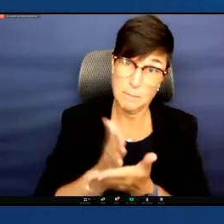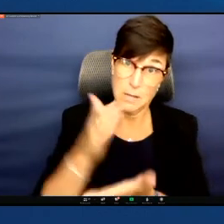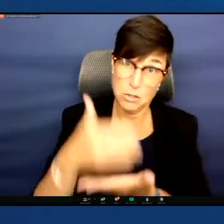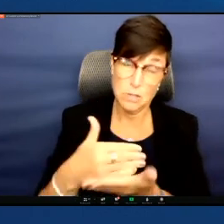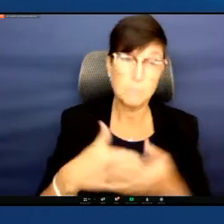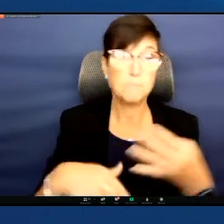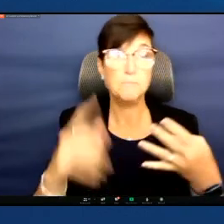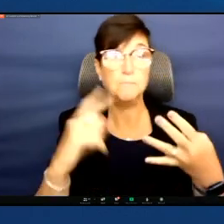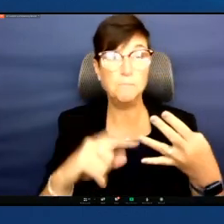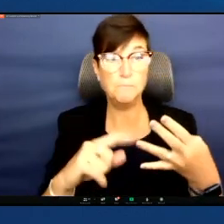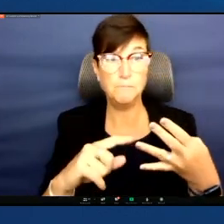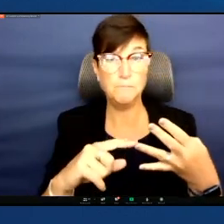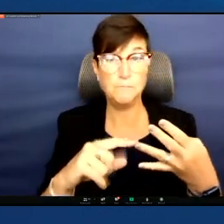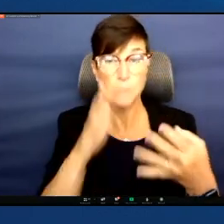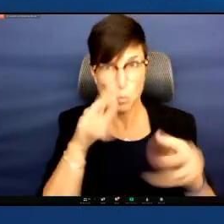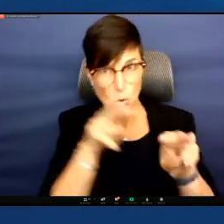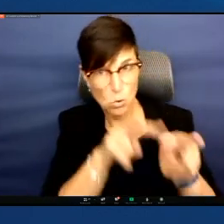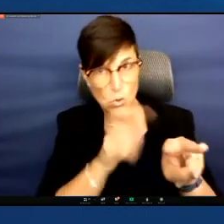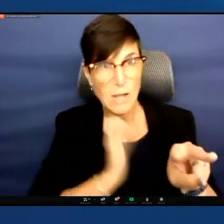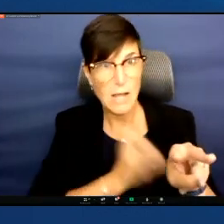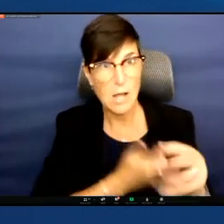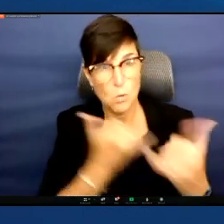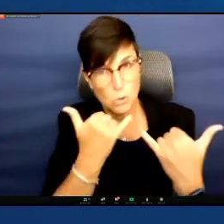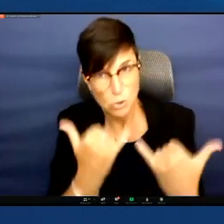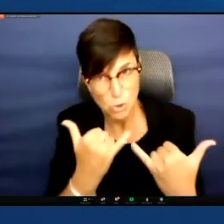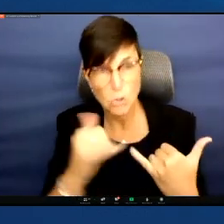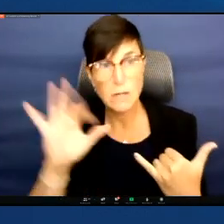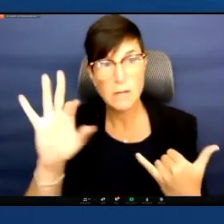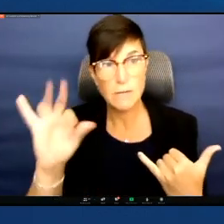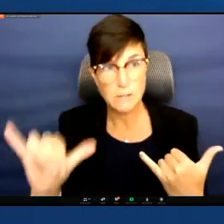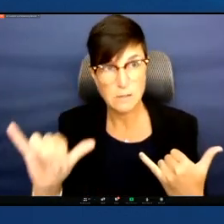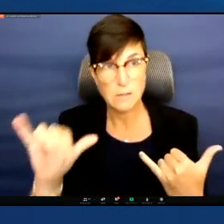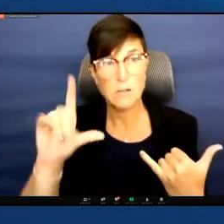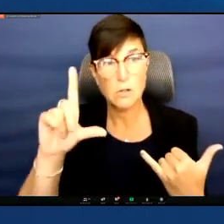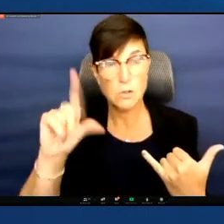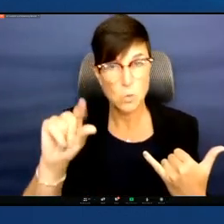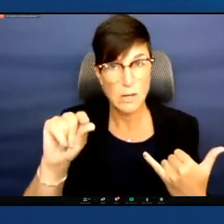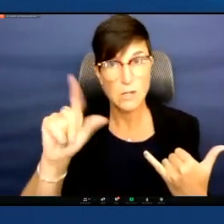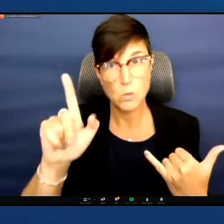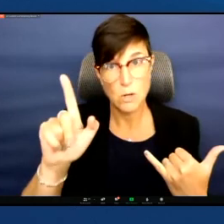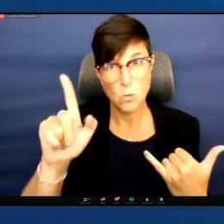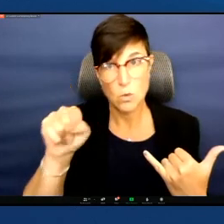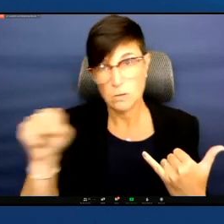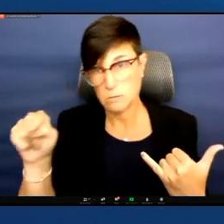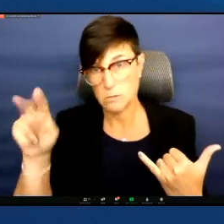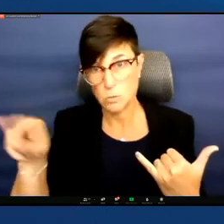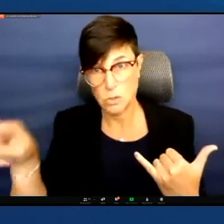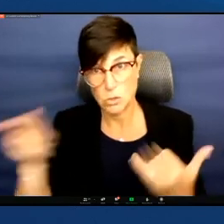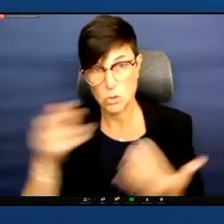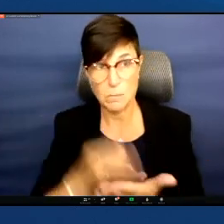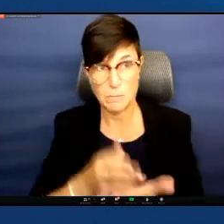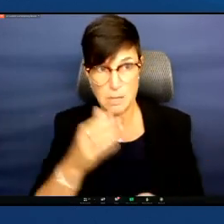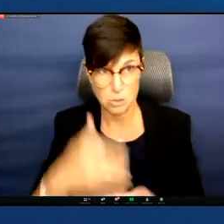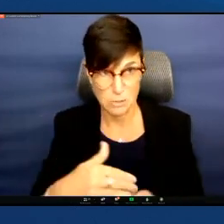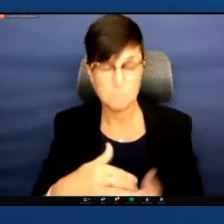current adopted budget for fiscal year 2020 1:22. And finally, I'll talk about